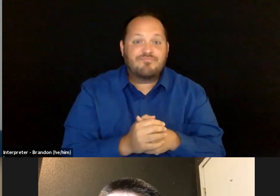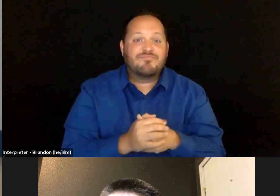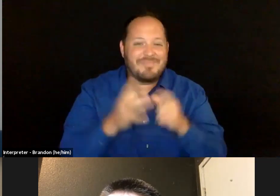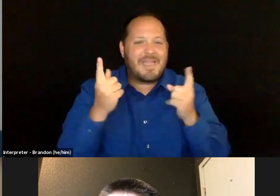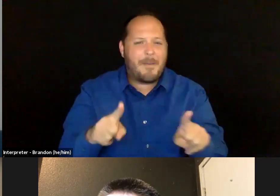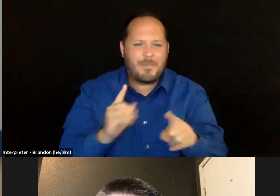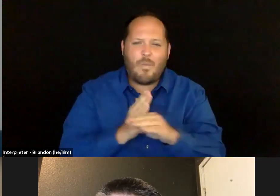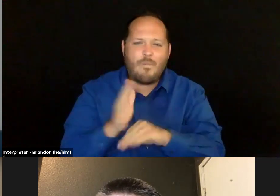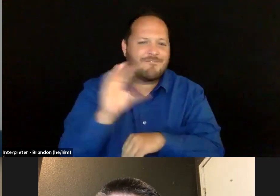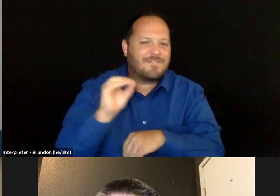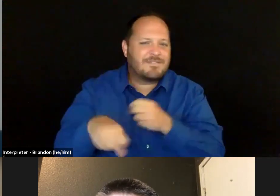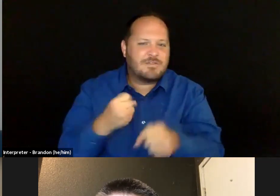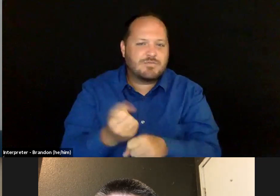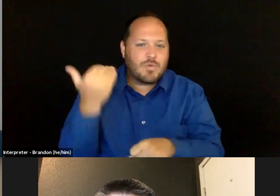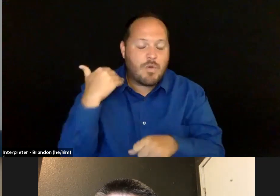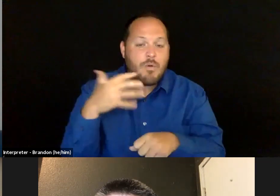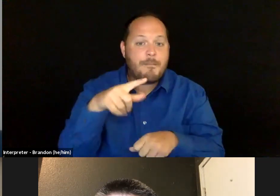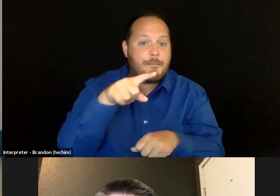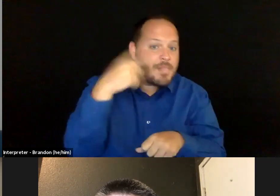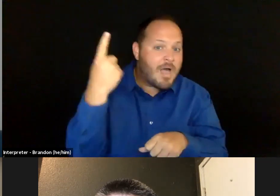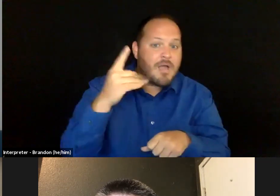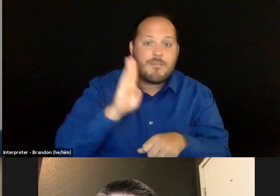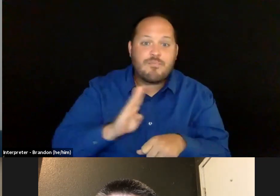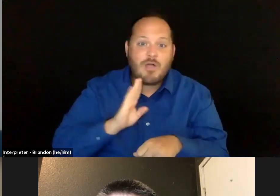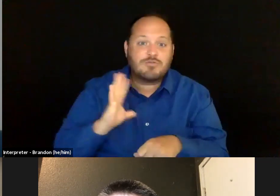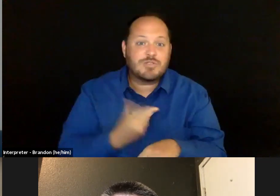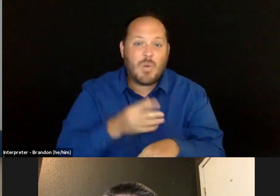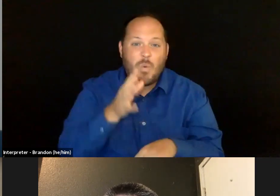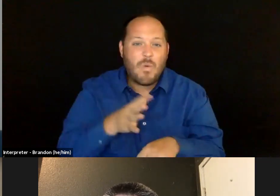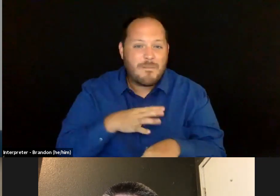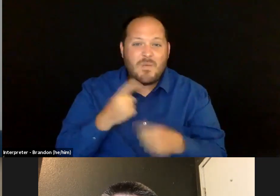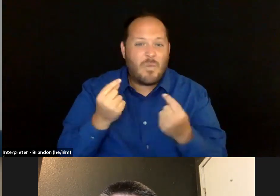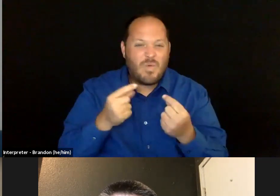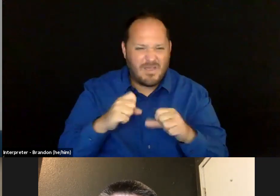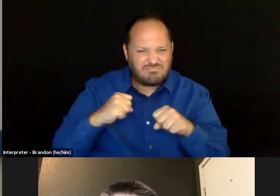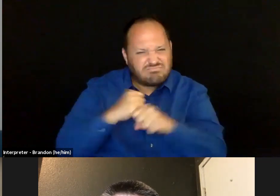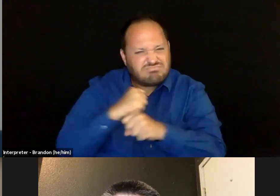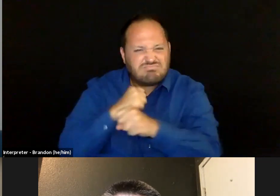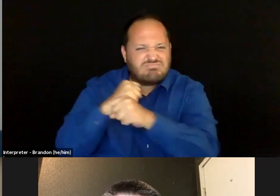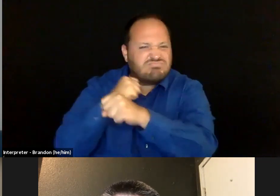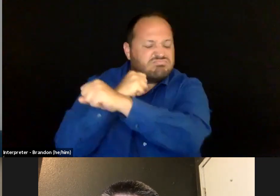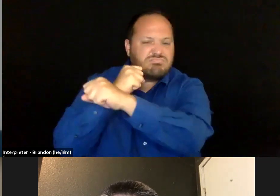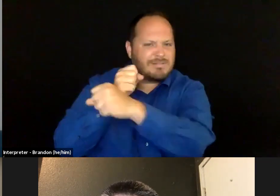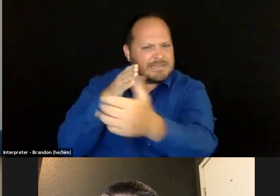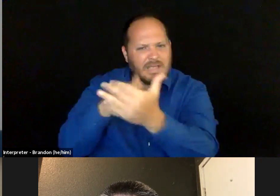Gerald Bostock, also fired for being gay, brought the third case, and I'm happy to say that last week the Supreme Court has